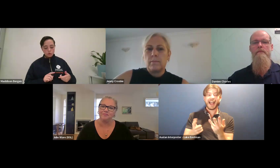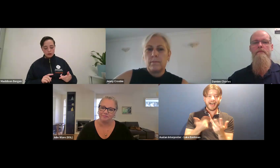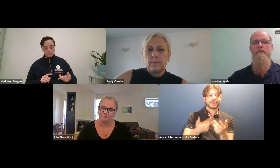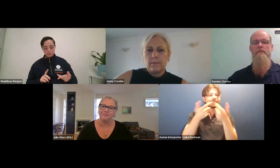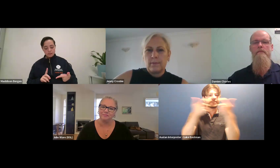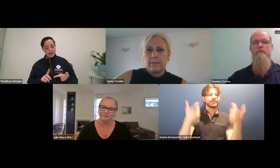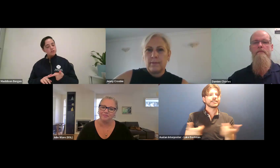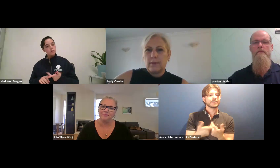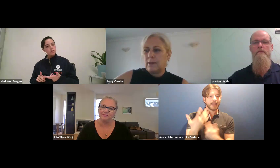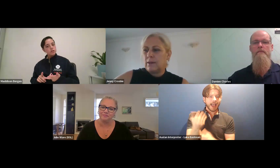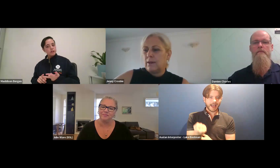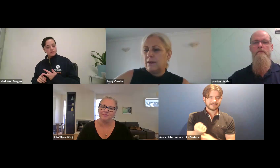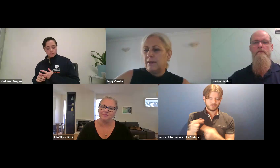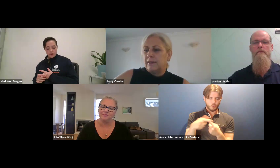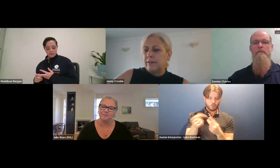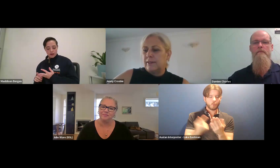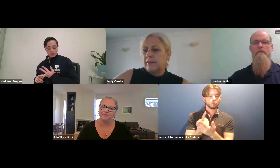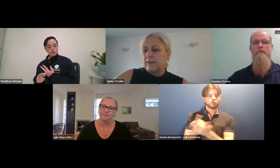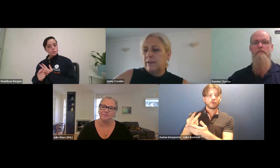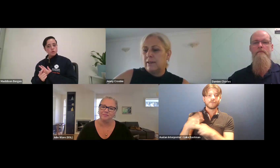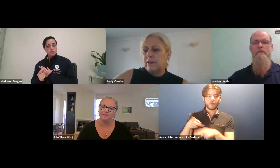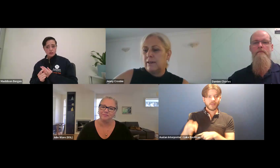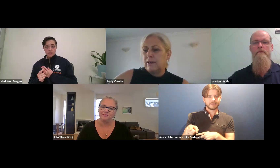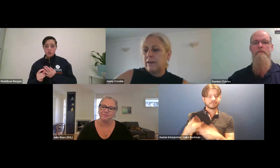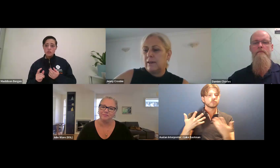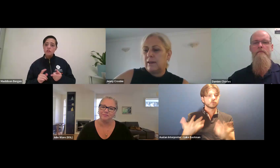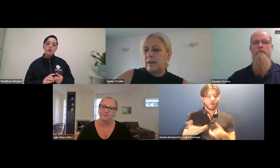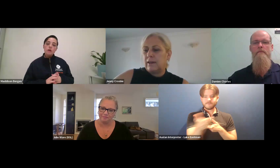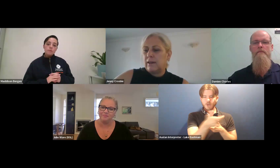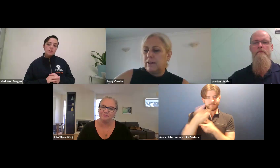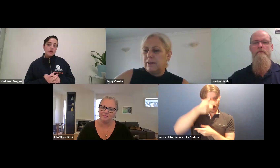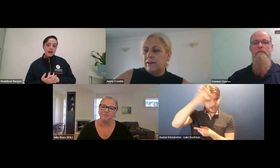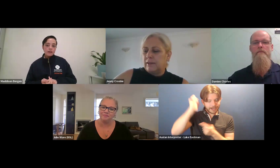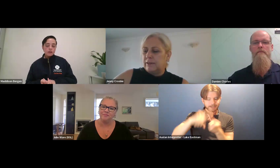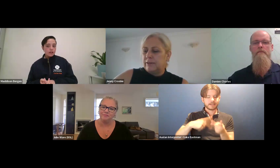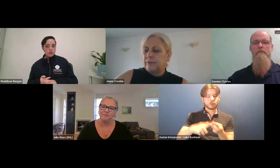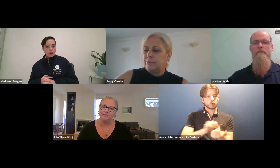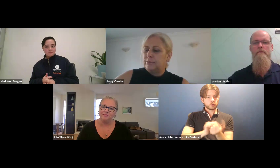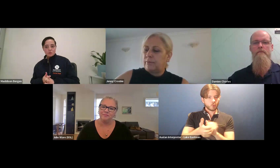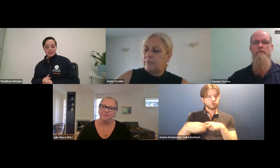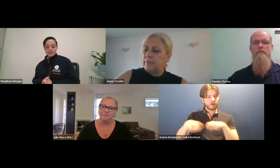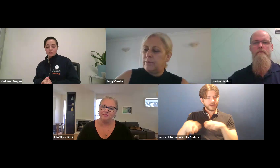So, it was active volunteering, firefighting or sports and recreation